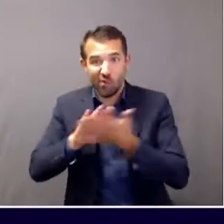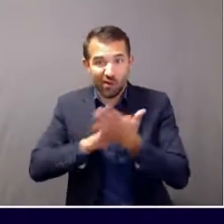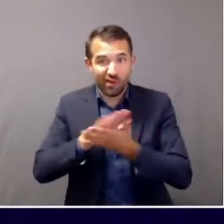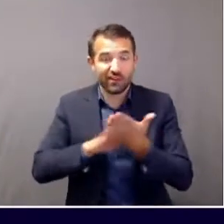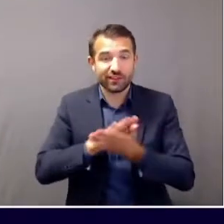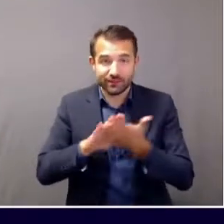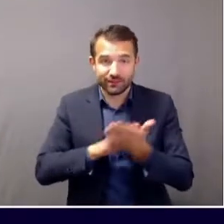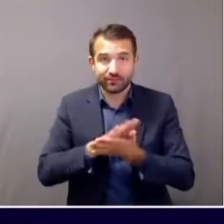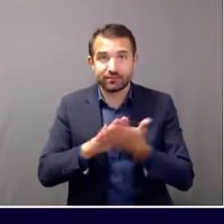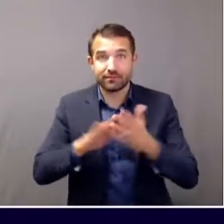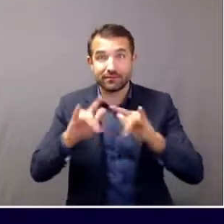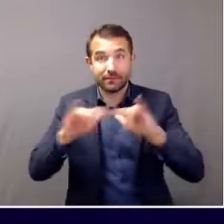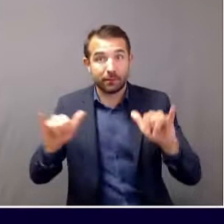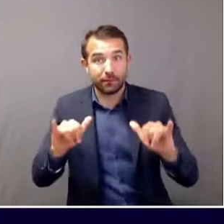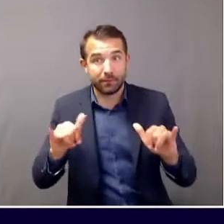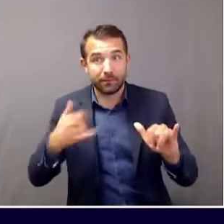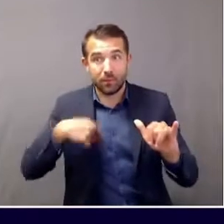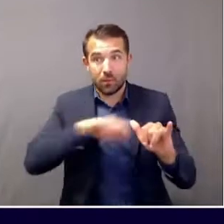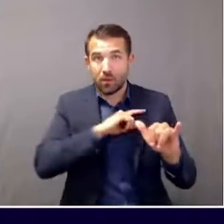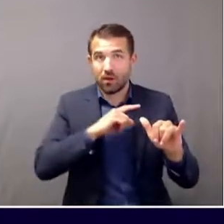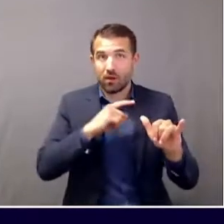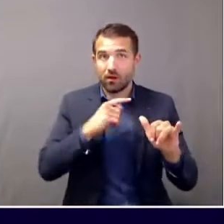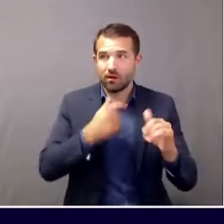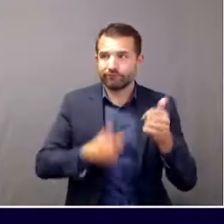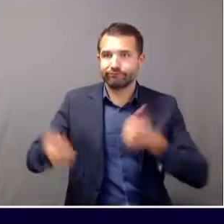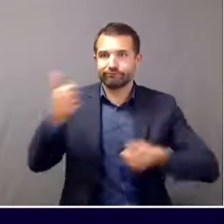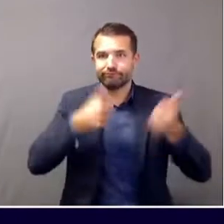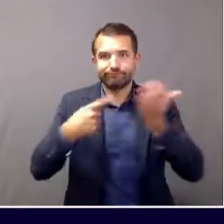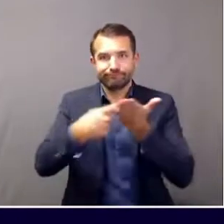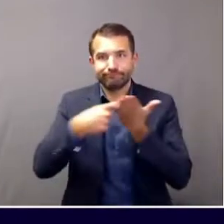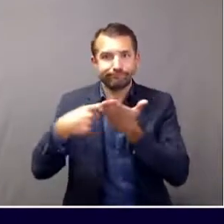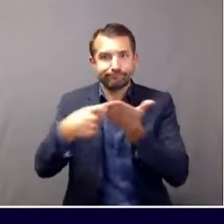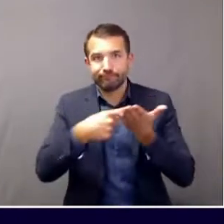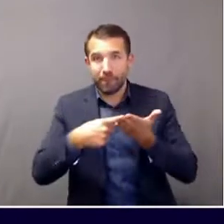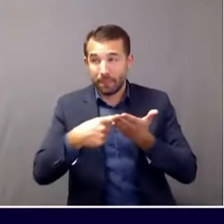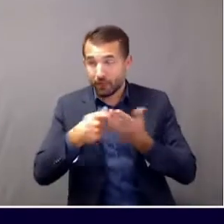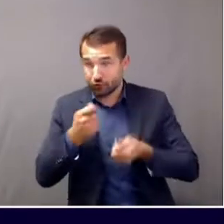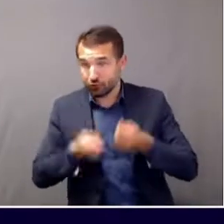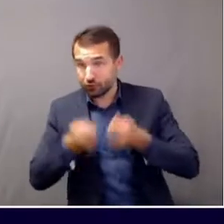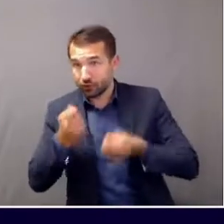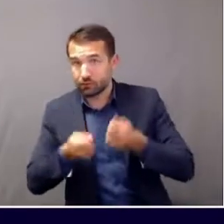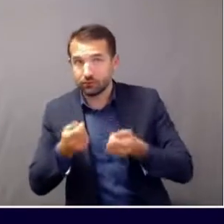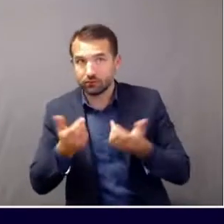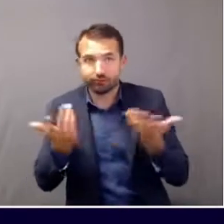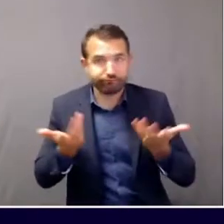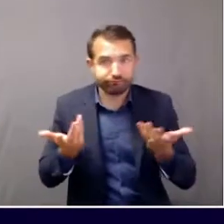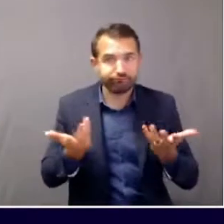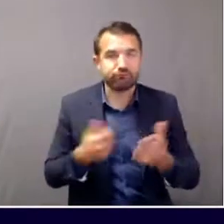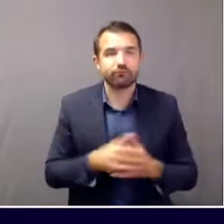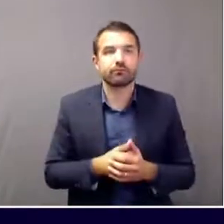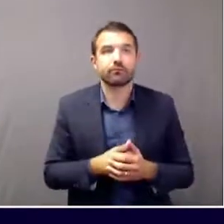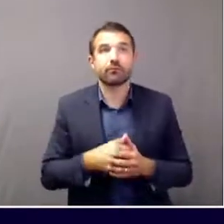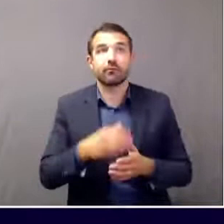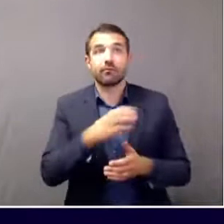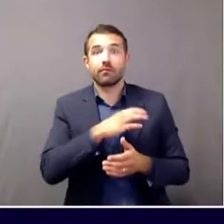happening discussions happening but we should start with the